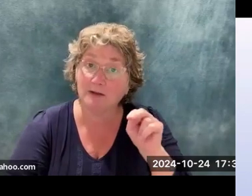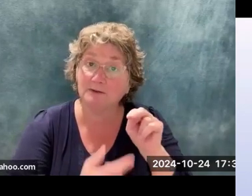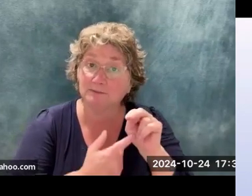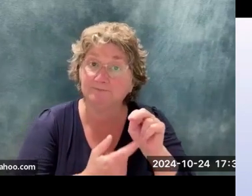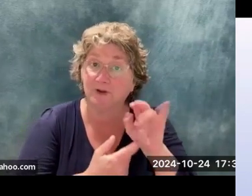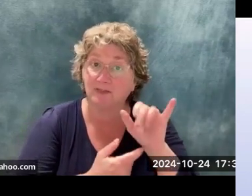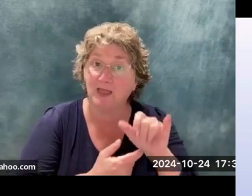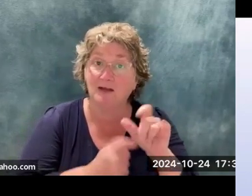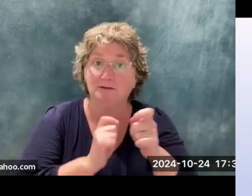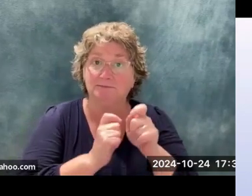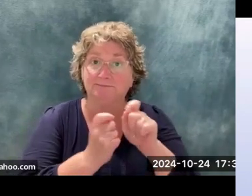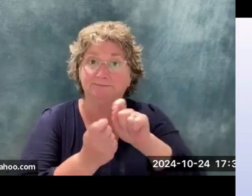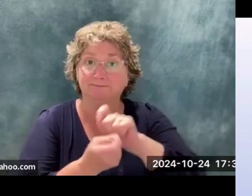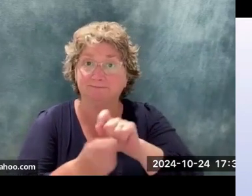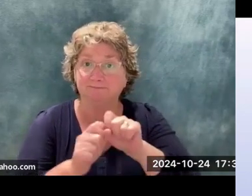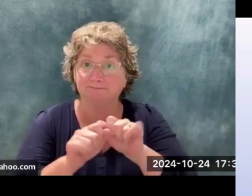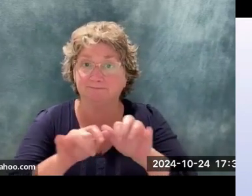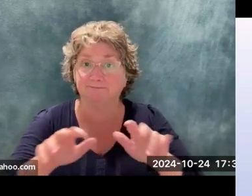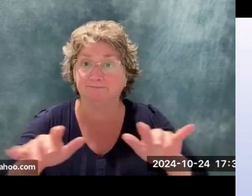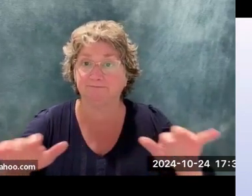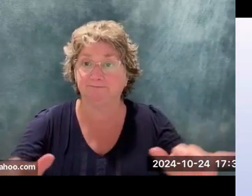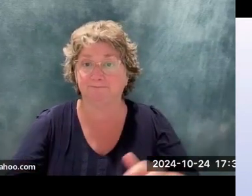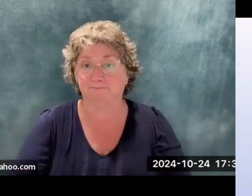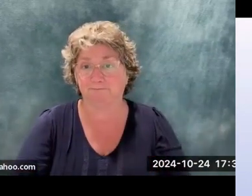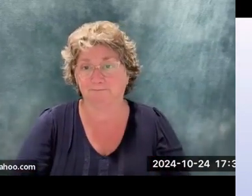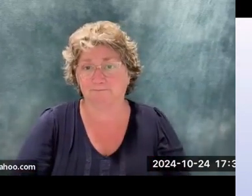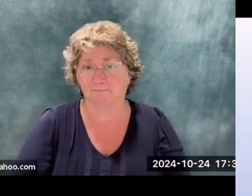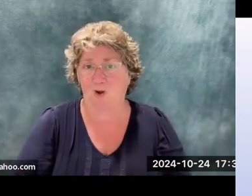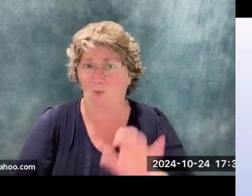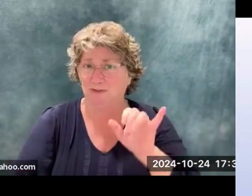public spaces like schools, risk for the aged, risk for the unvaccinated?